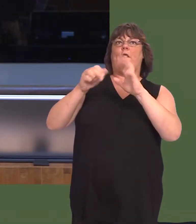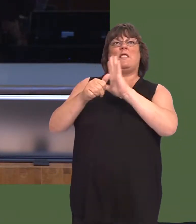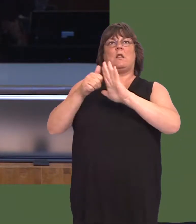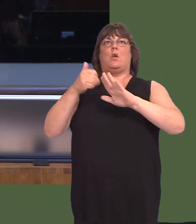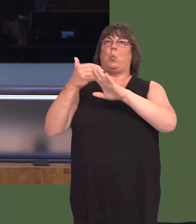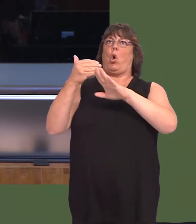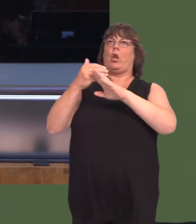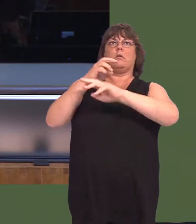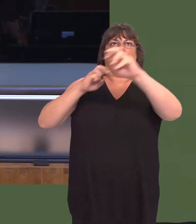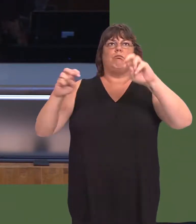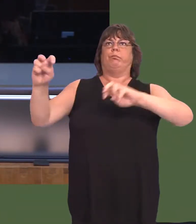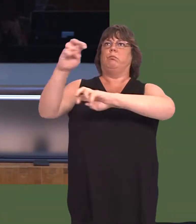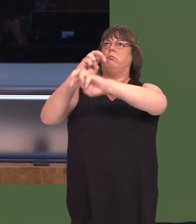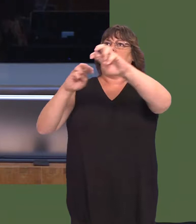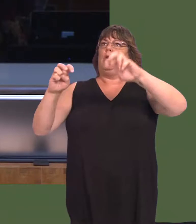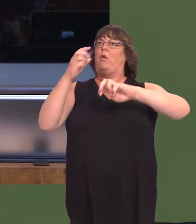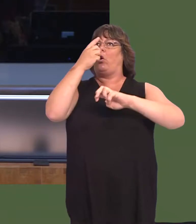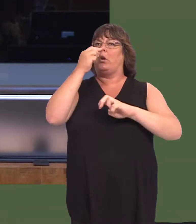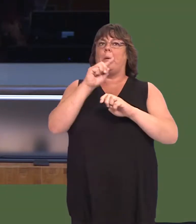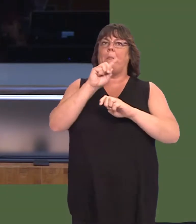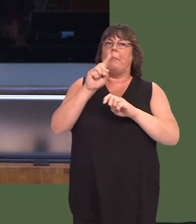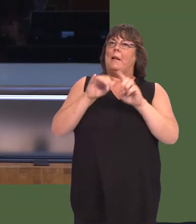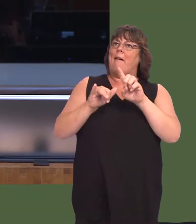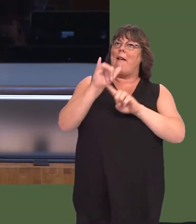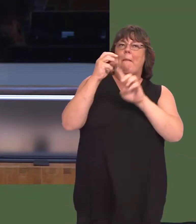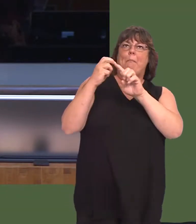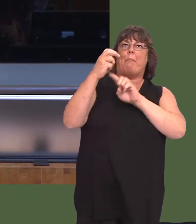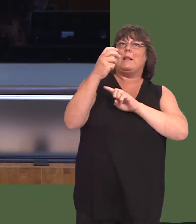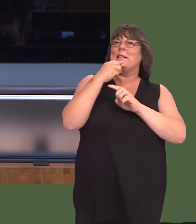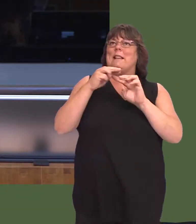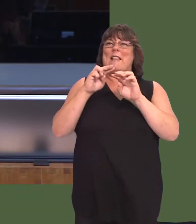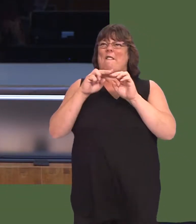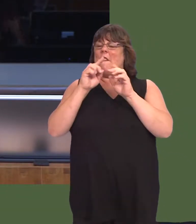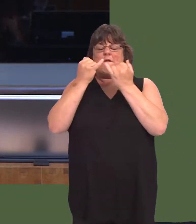Weíve recently heard warnings from Airbus that a failure to meet these priorities could